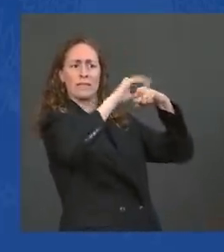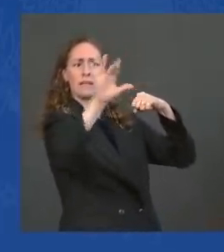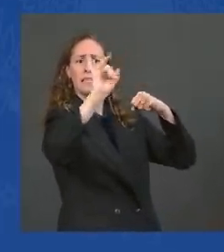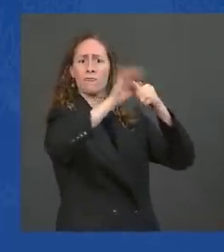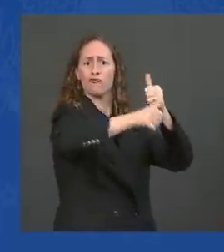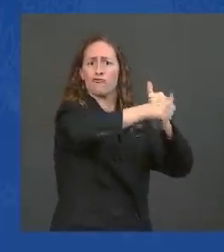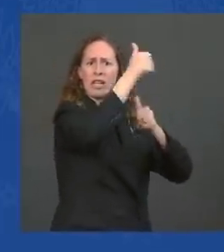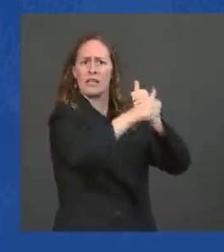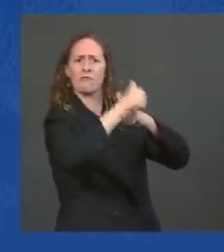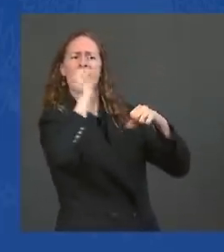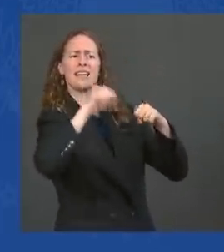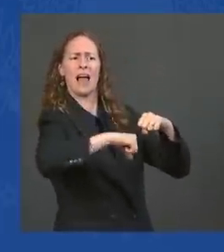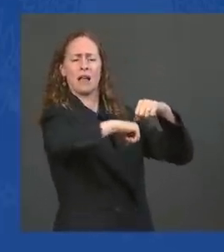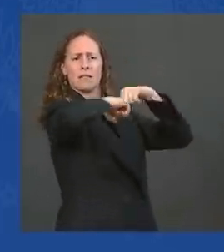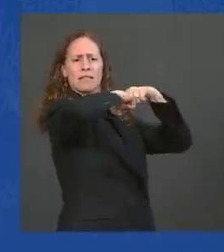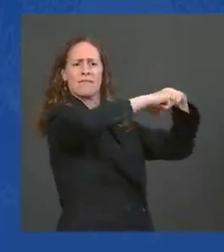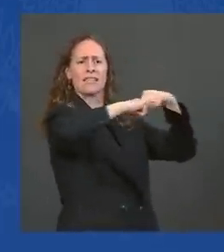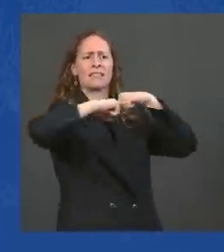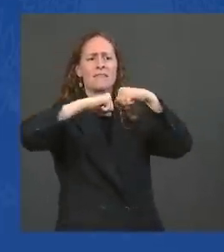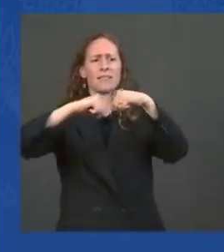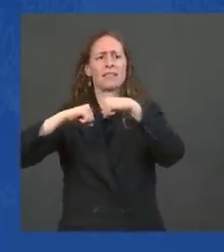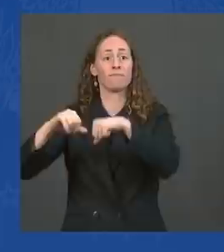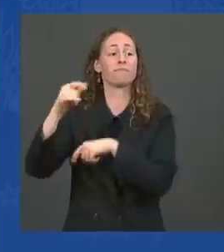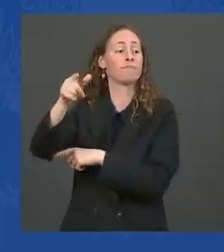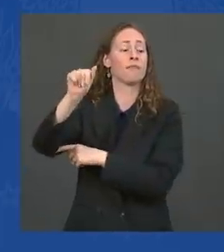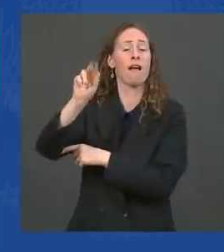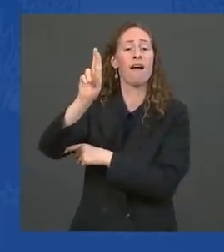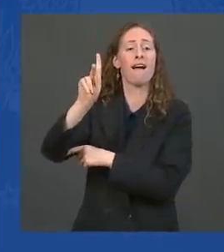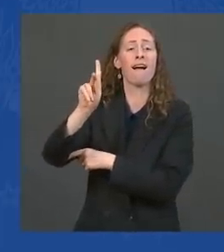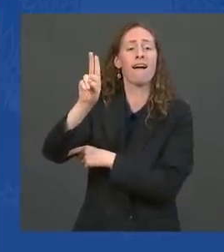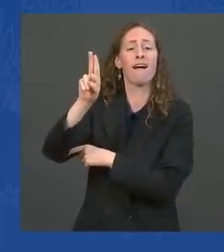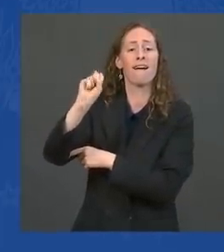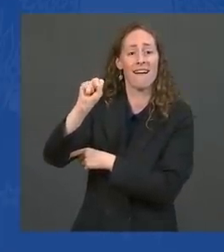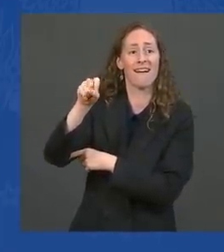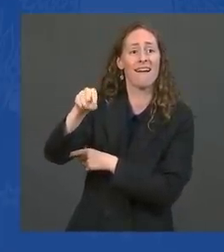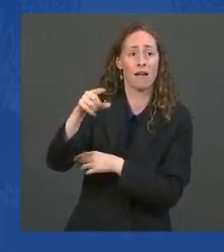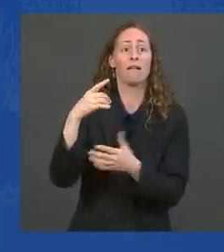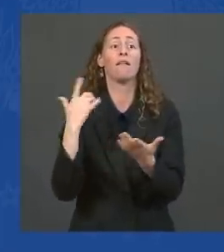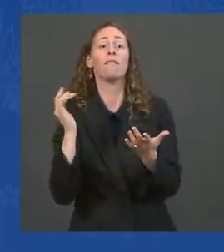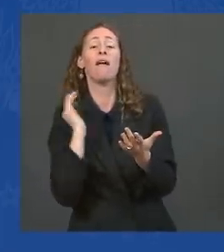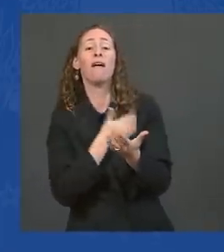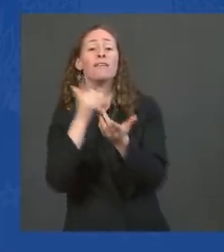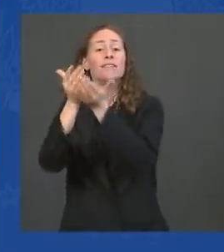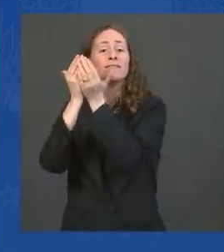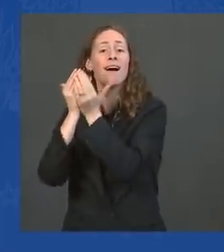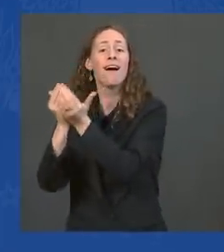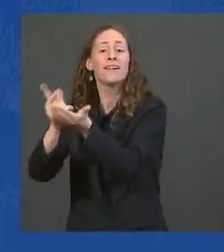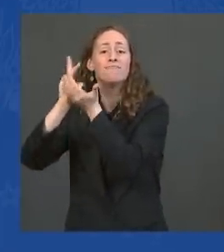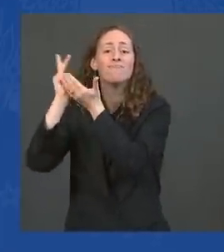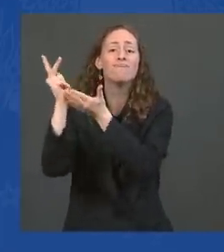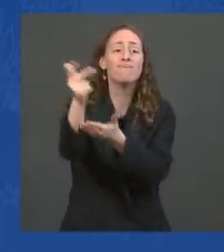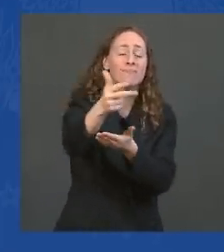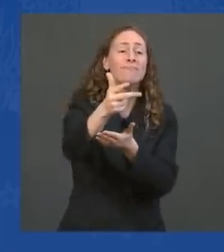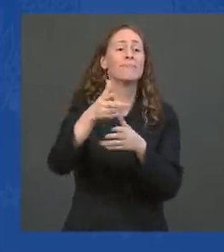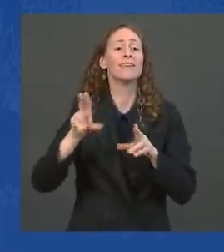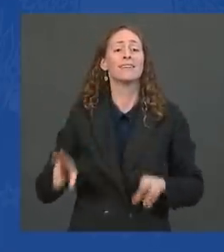AUKUS will bring together our sailors, our scientists, and our industries to maintain and expand our edge